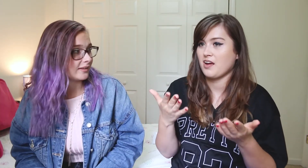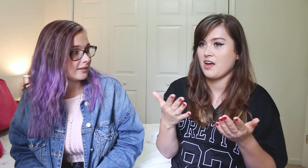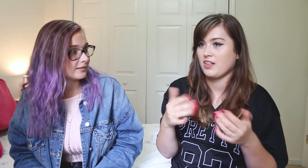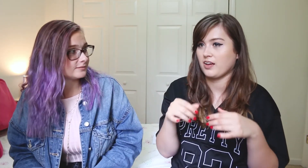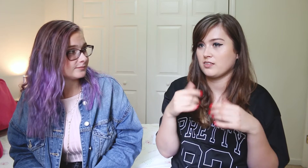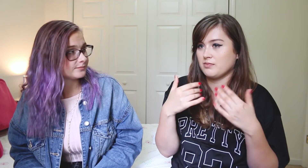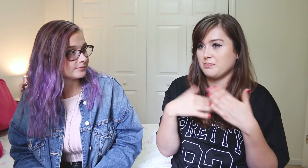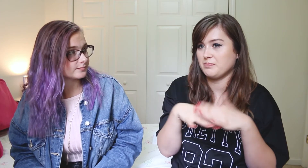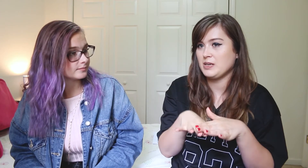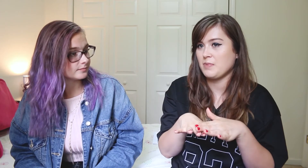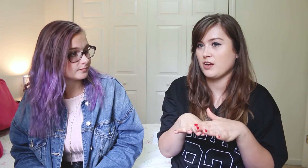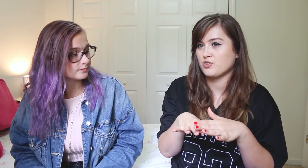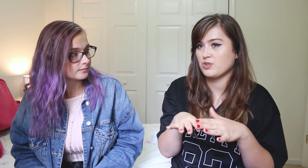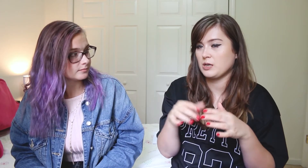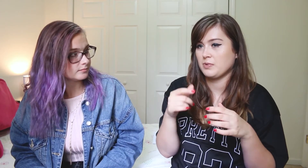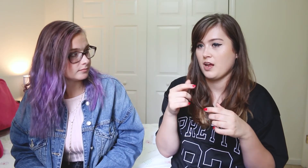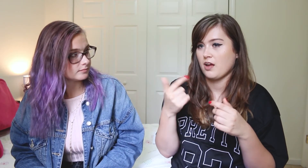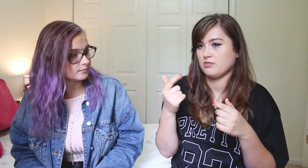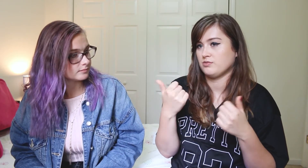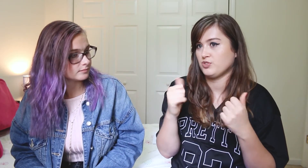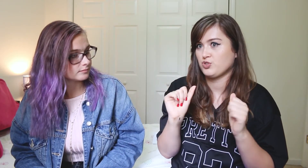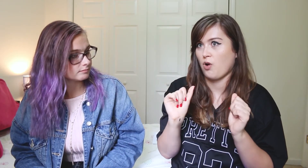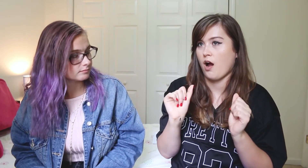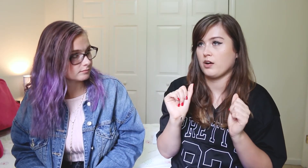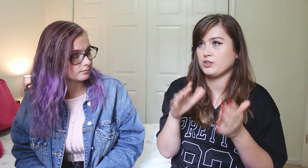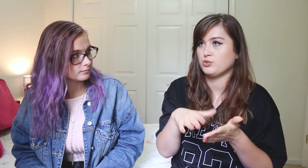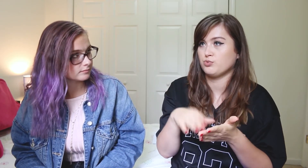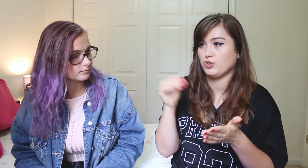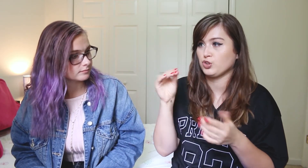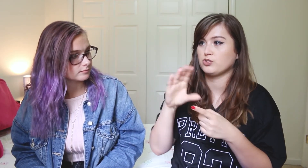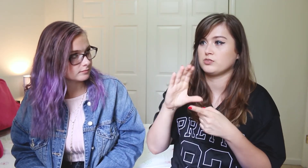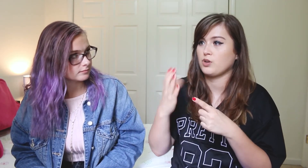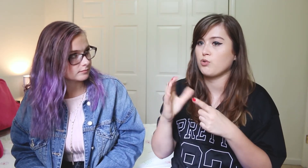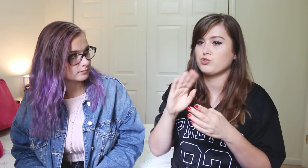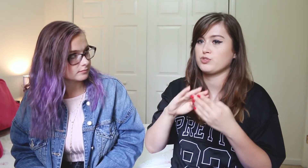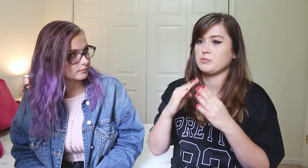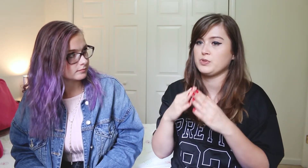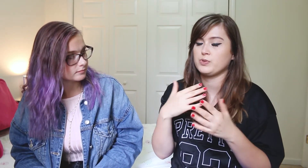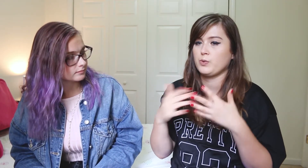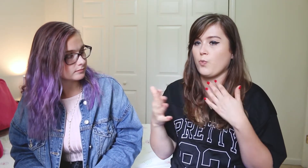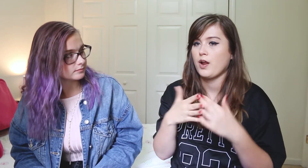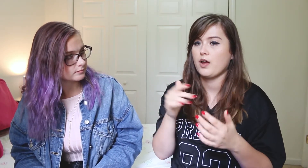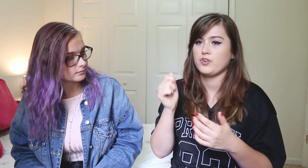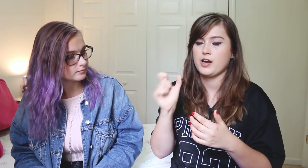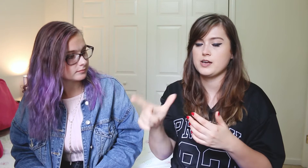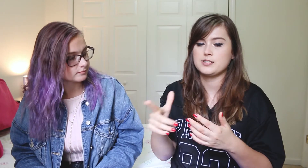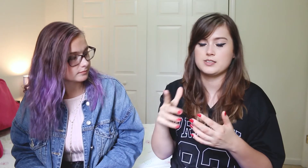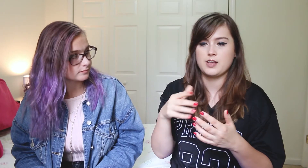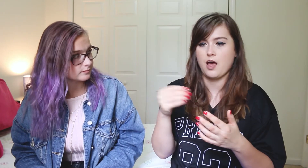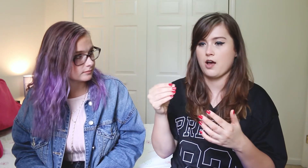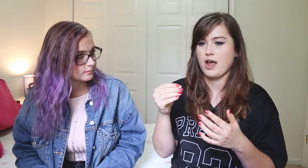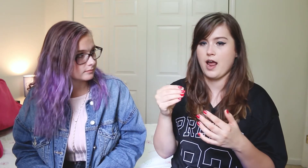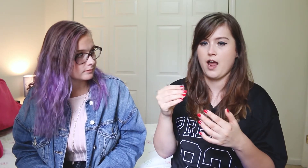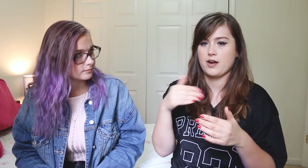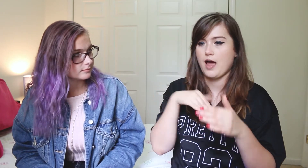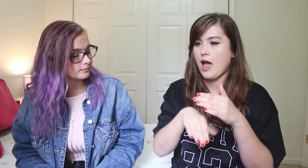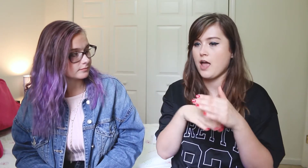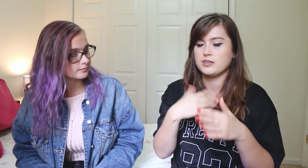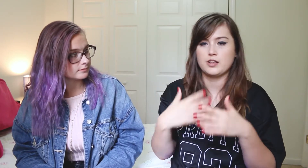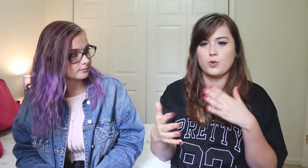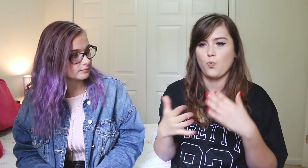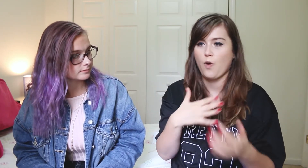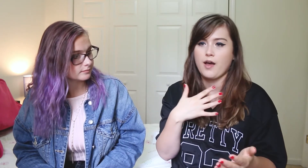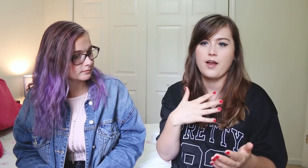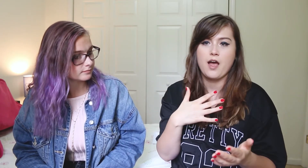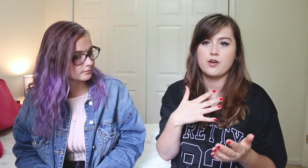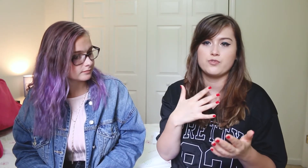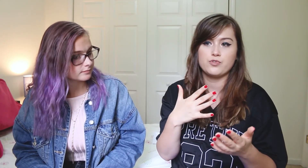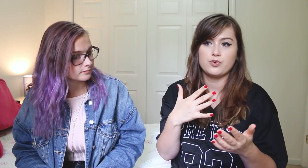I'm mainstreamed trying to learn the culture, community, and whatever ASL and accessibility.